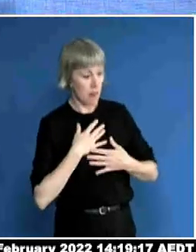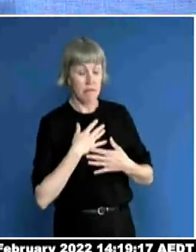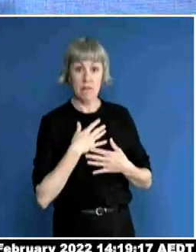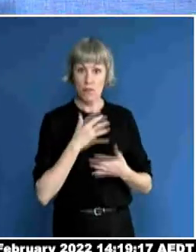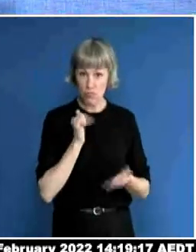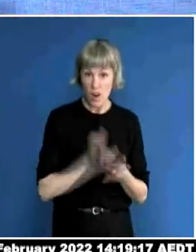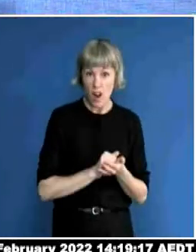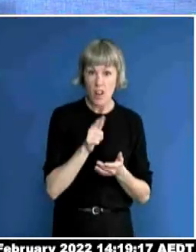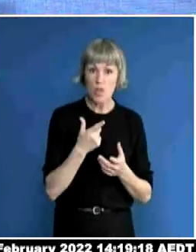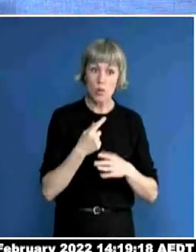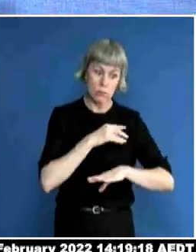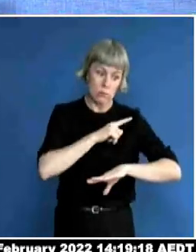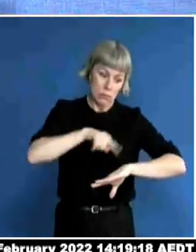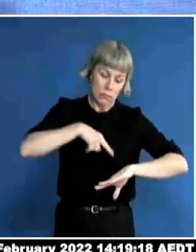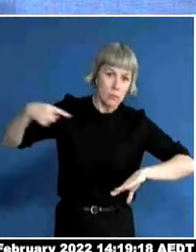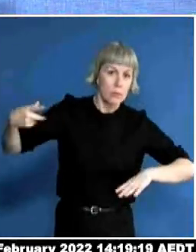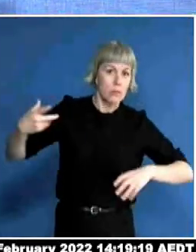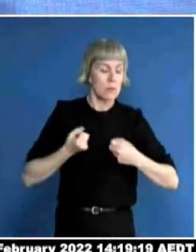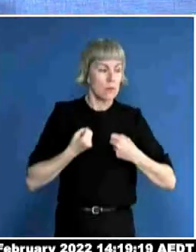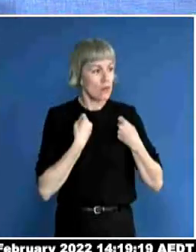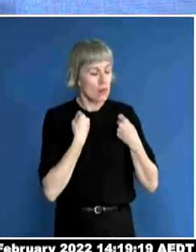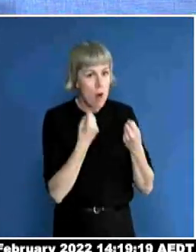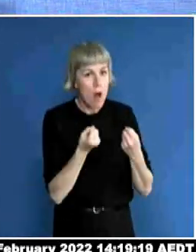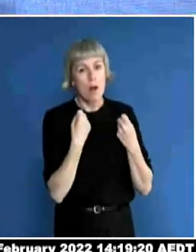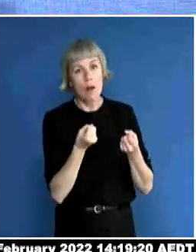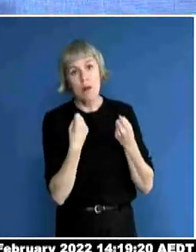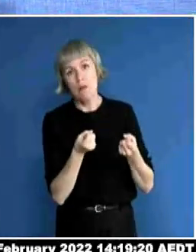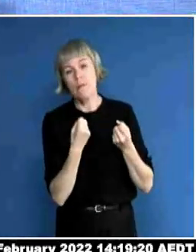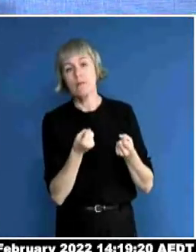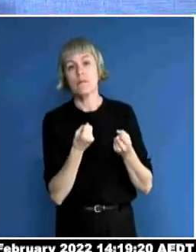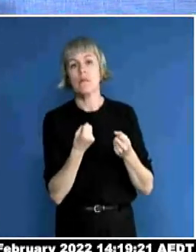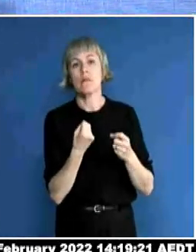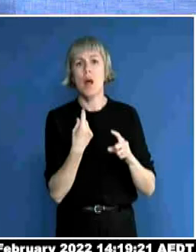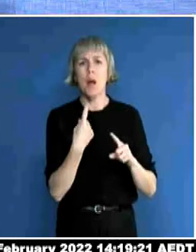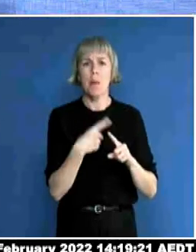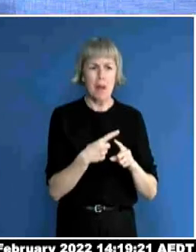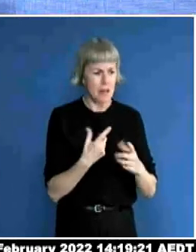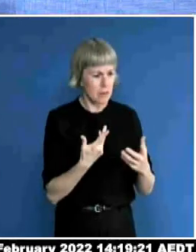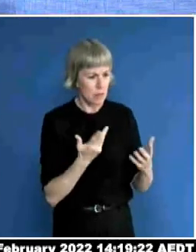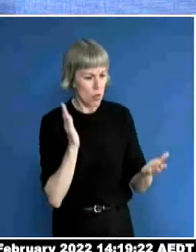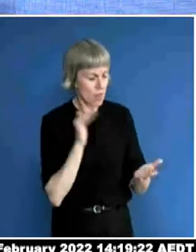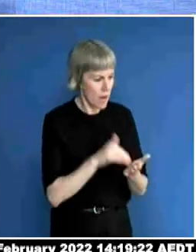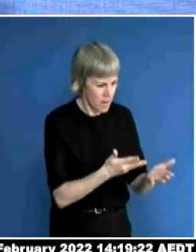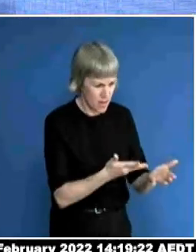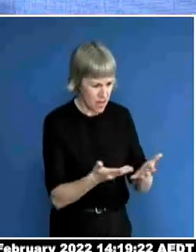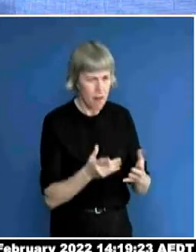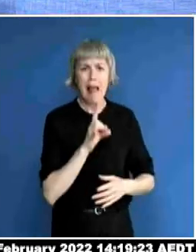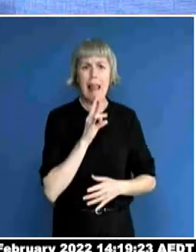cords with electrical - making sure the electrical cords were taped down, they were